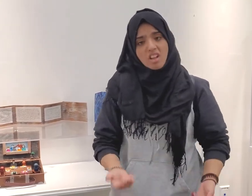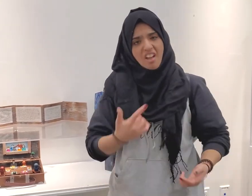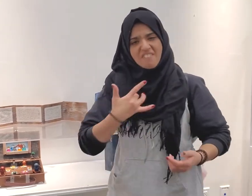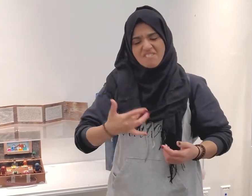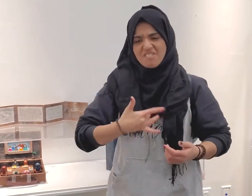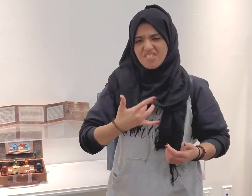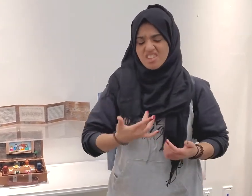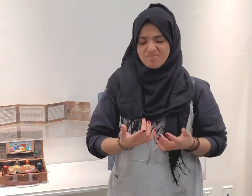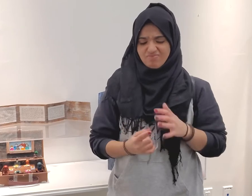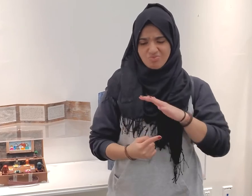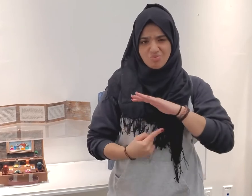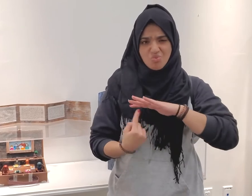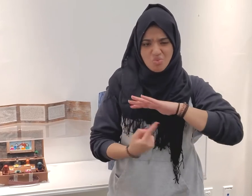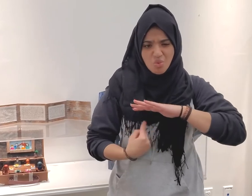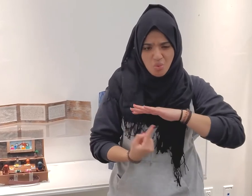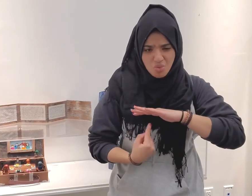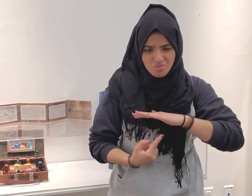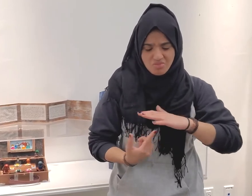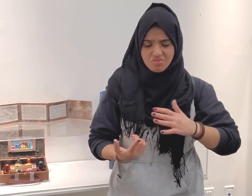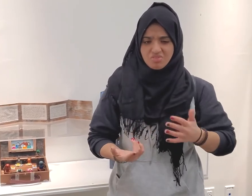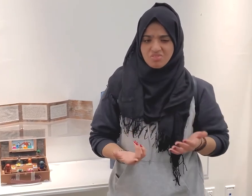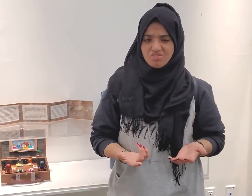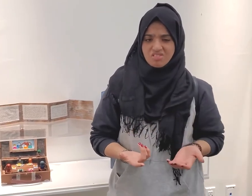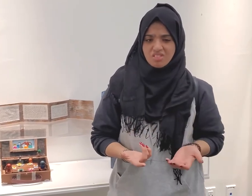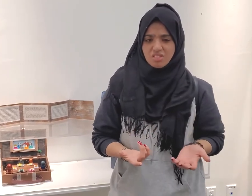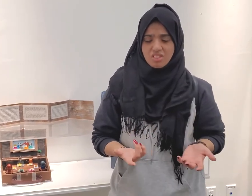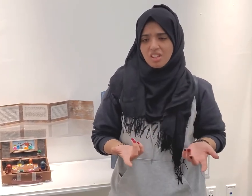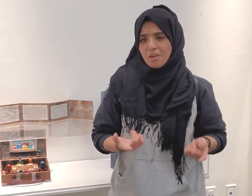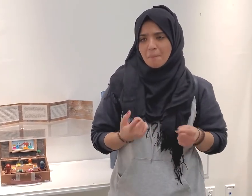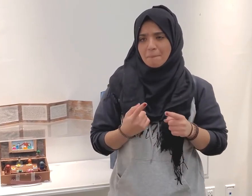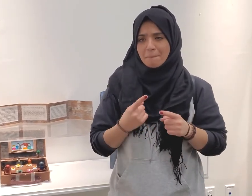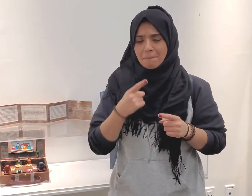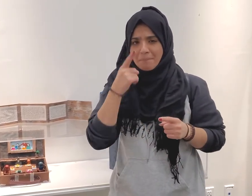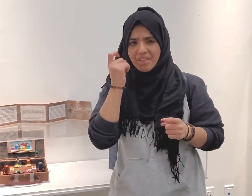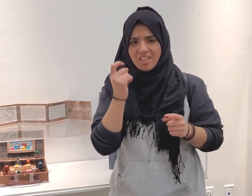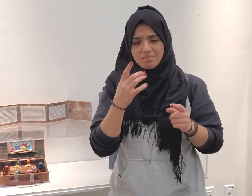I often feel very alone at the table because my family,